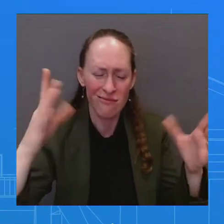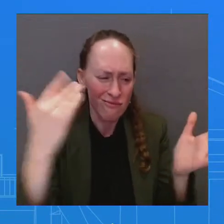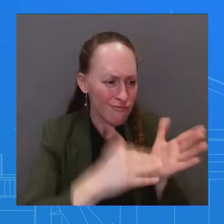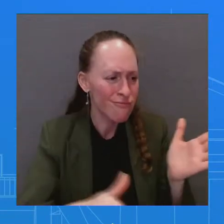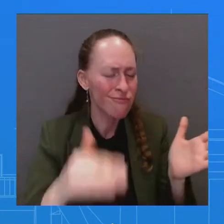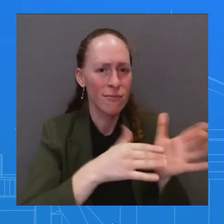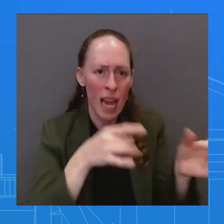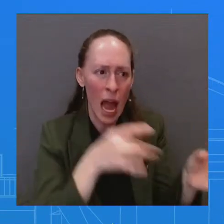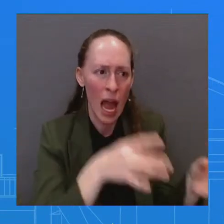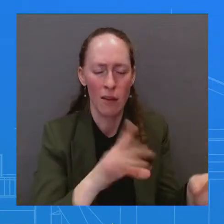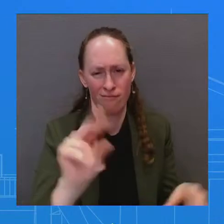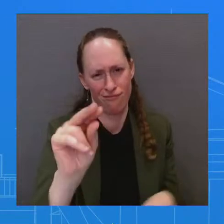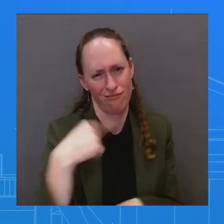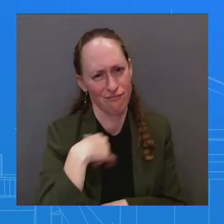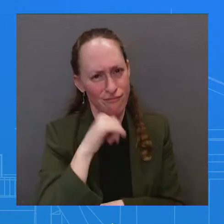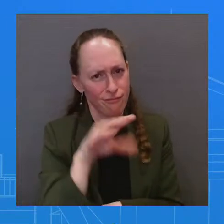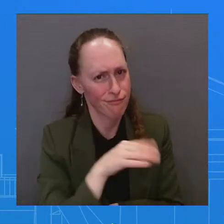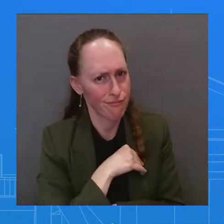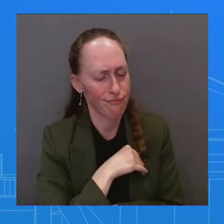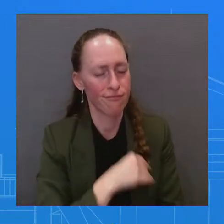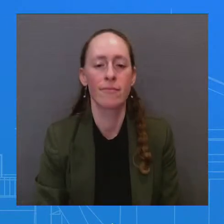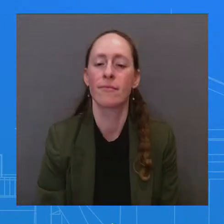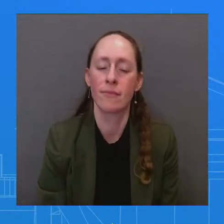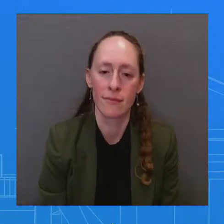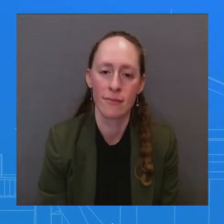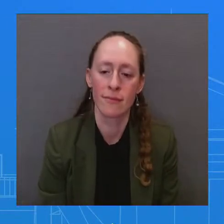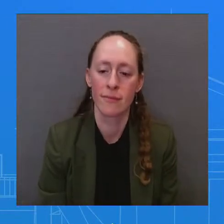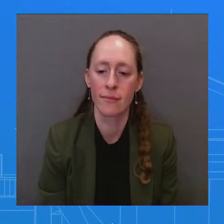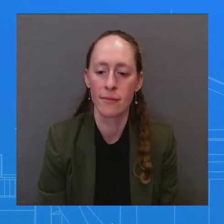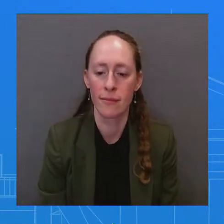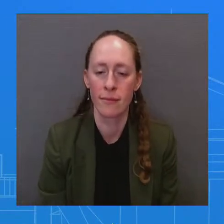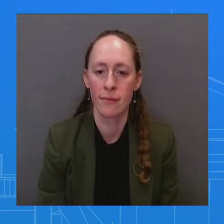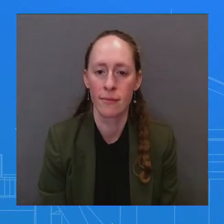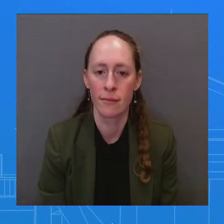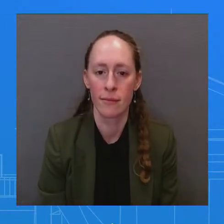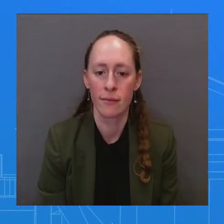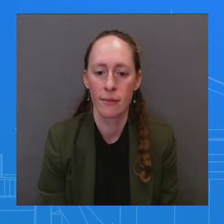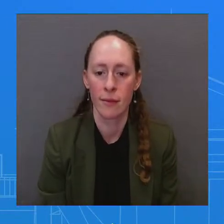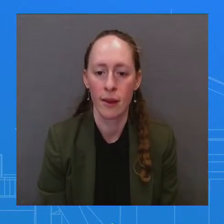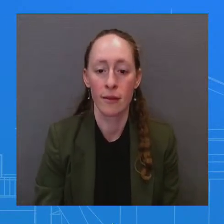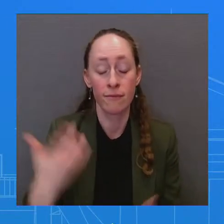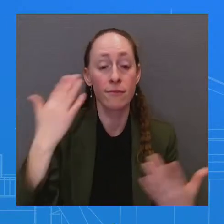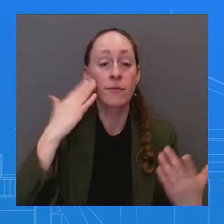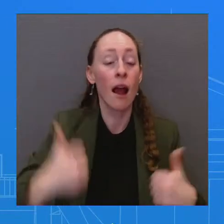while going about their daily lives. And too -- and far too many Americans